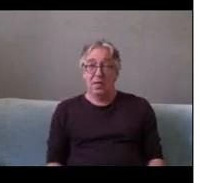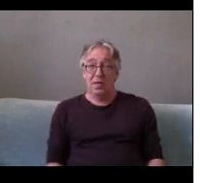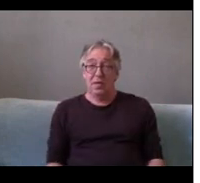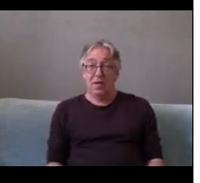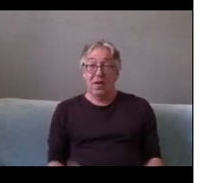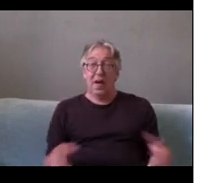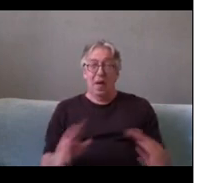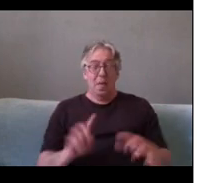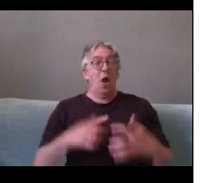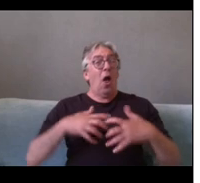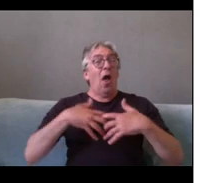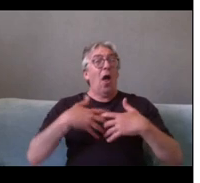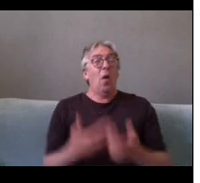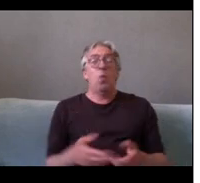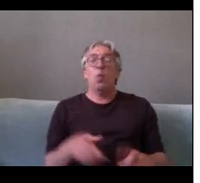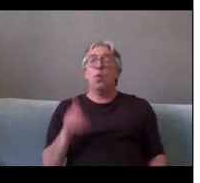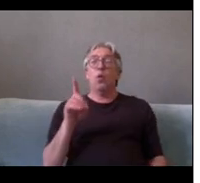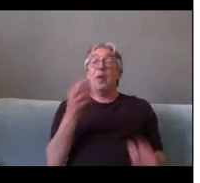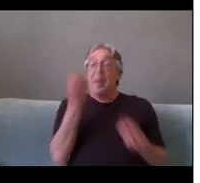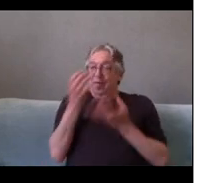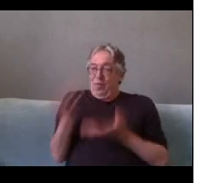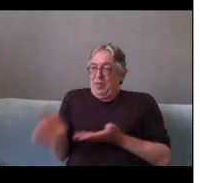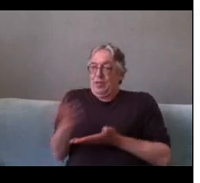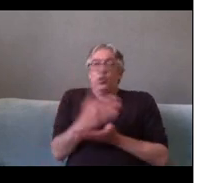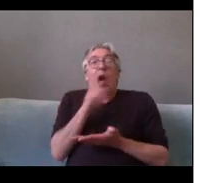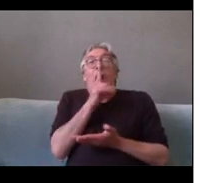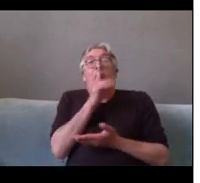So I'd maybe say, Anderson, you can decide what you respond to.